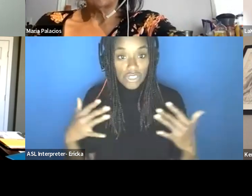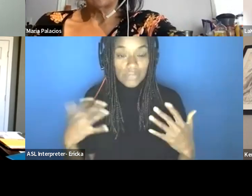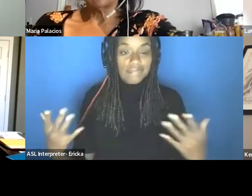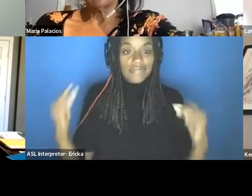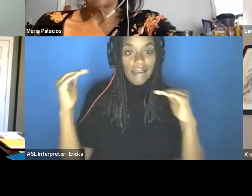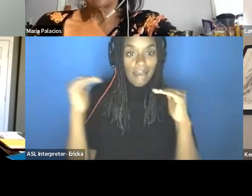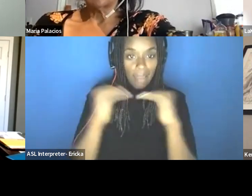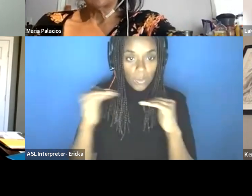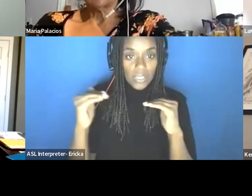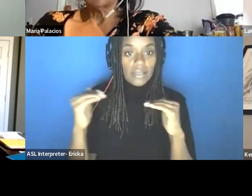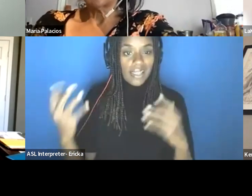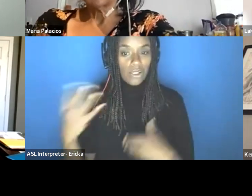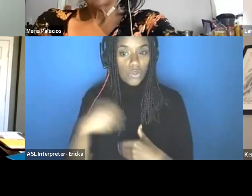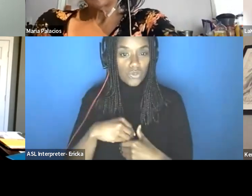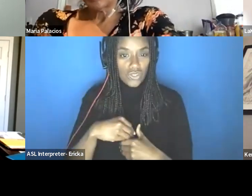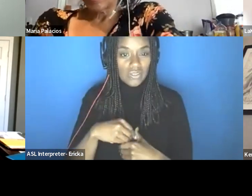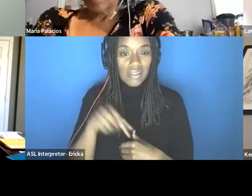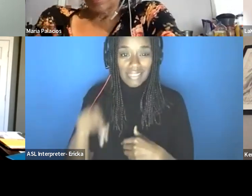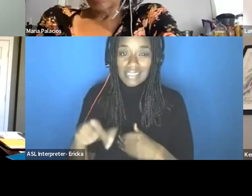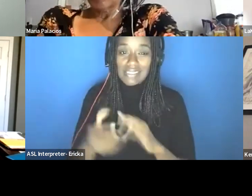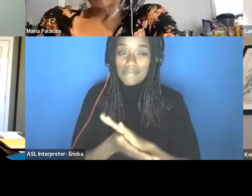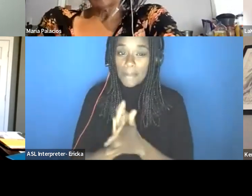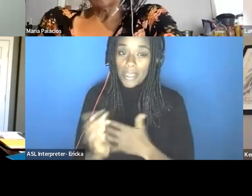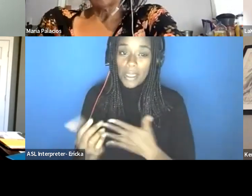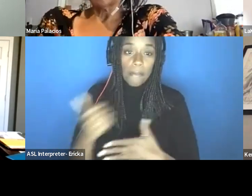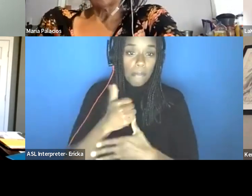This is going to be the first of many conversations when we start talking about diversity, equity and inclusion.